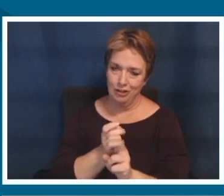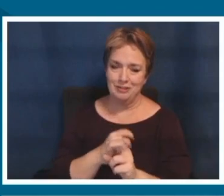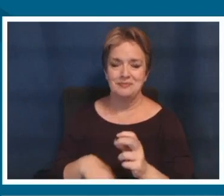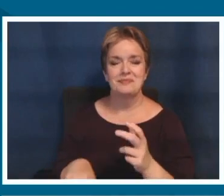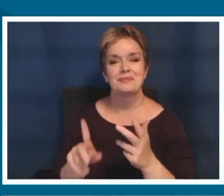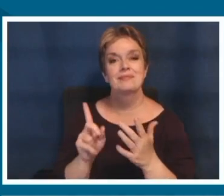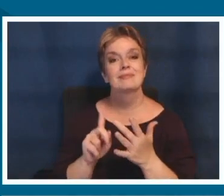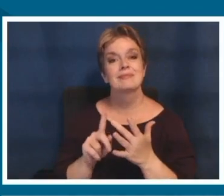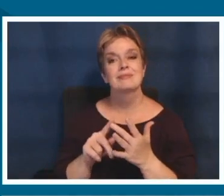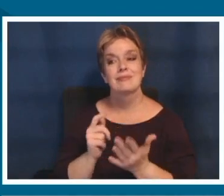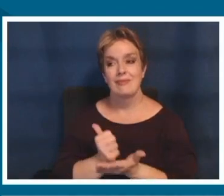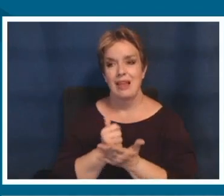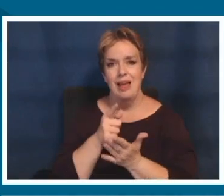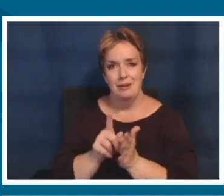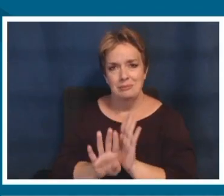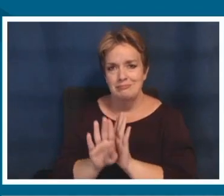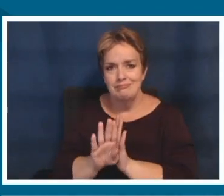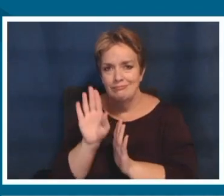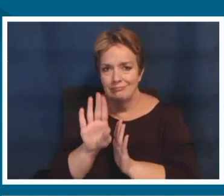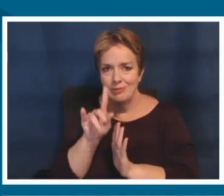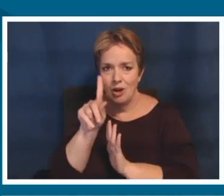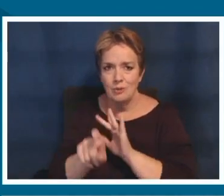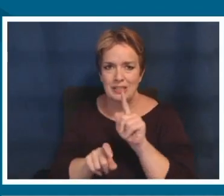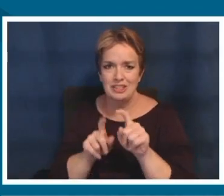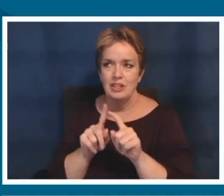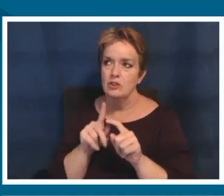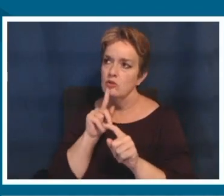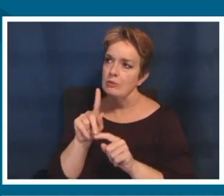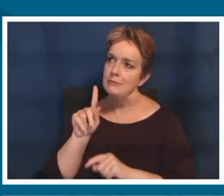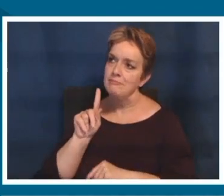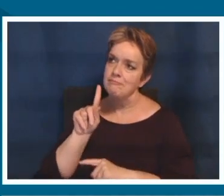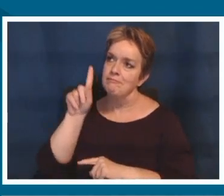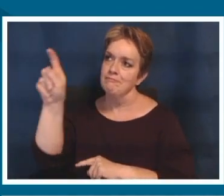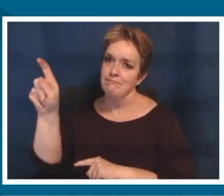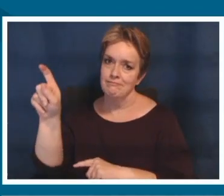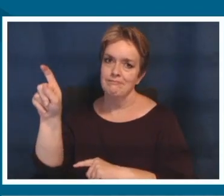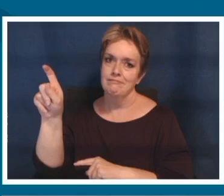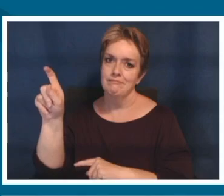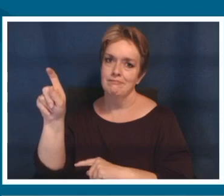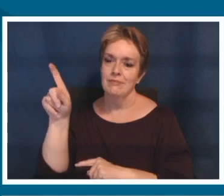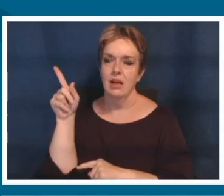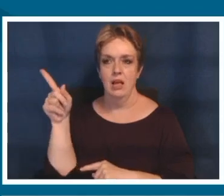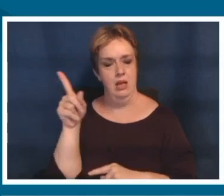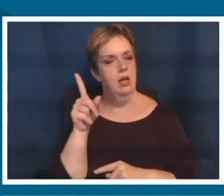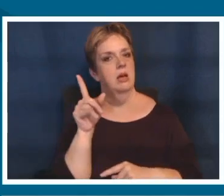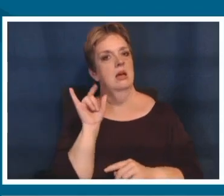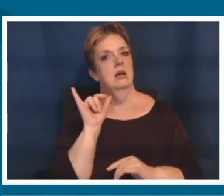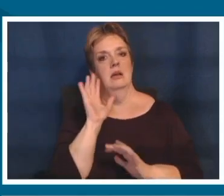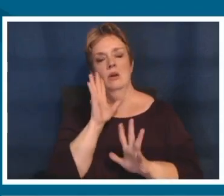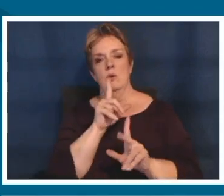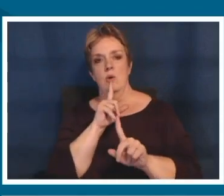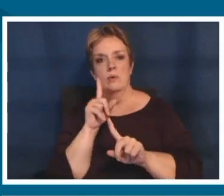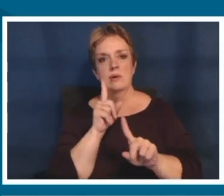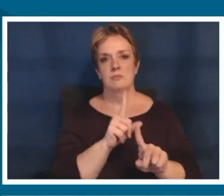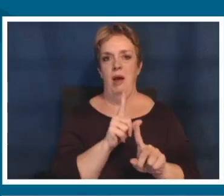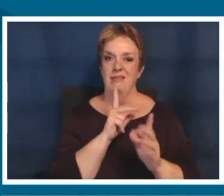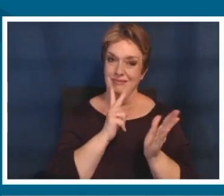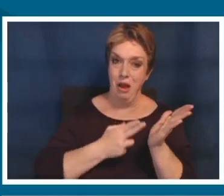these questions to help people kind of give honest and earnest